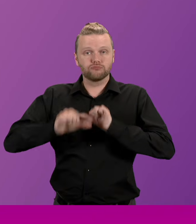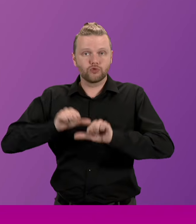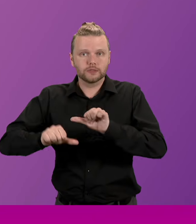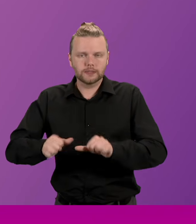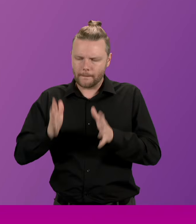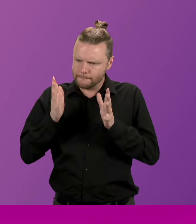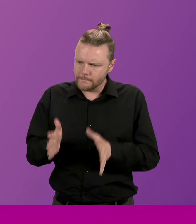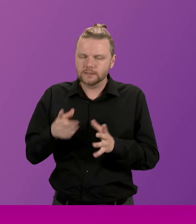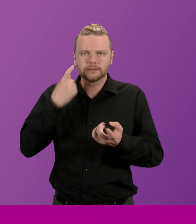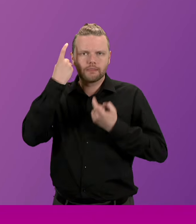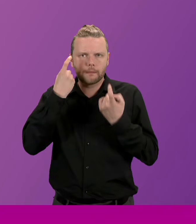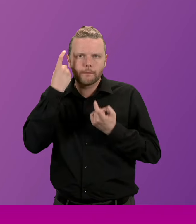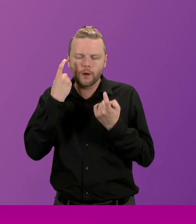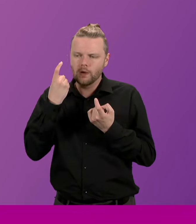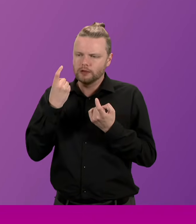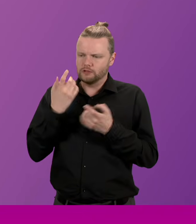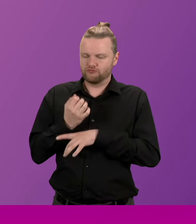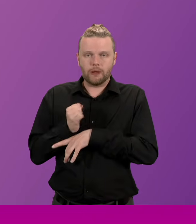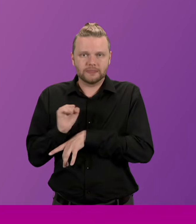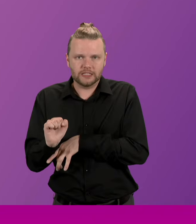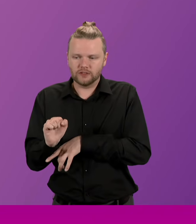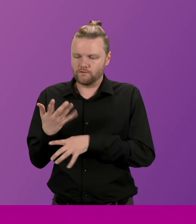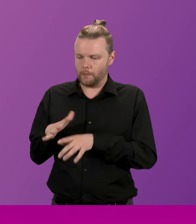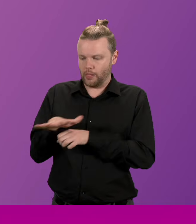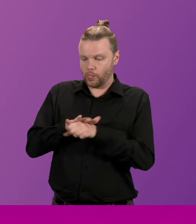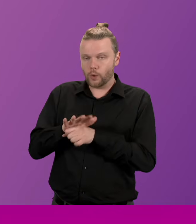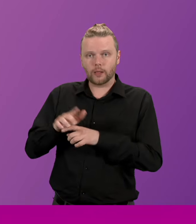take into account the representations that are made by local communities.